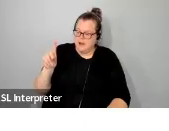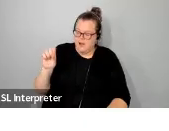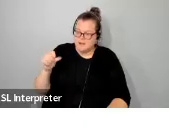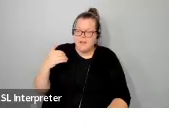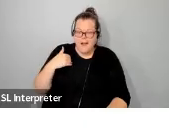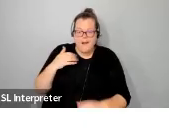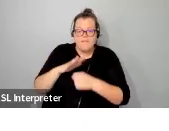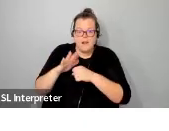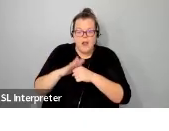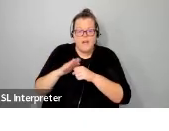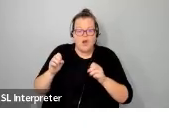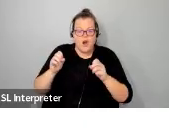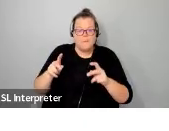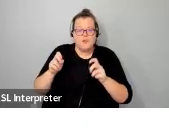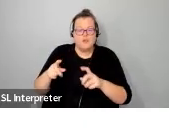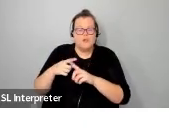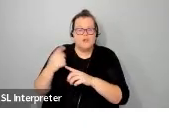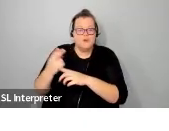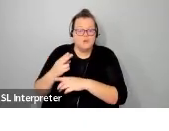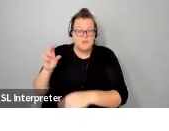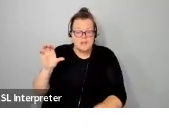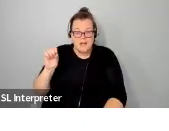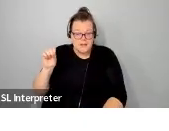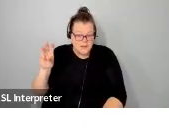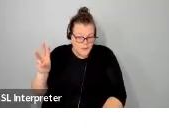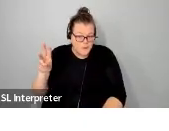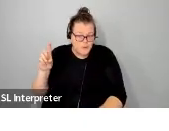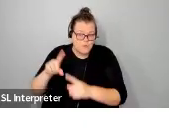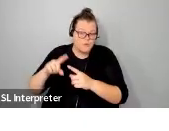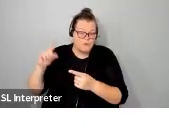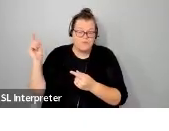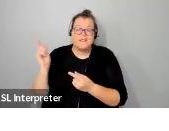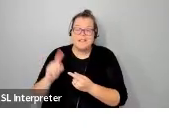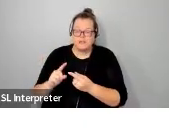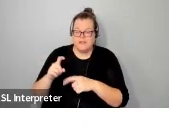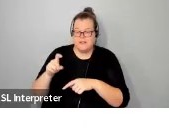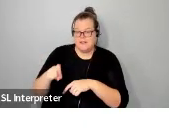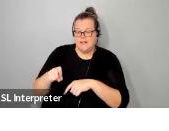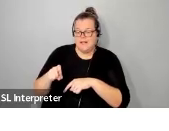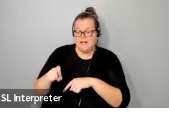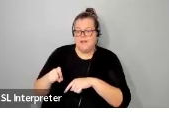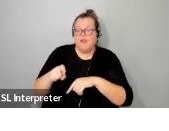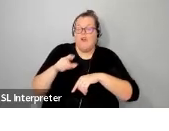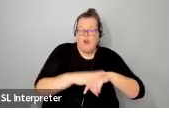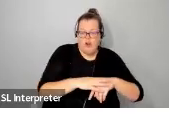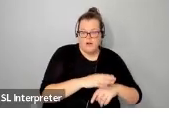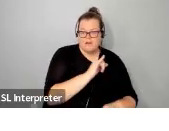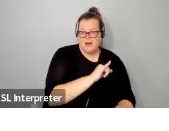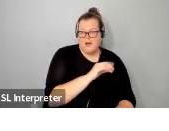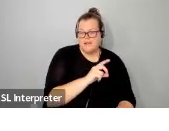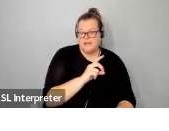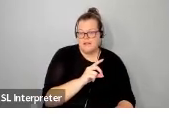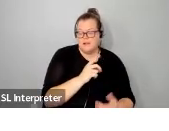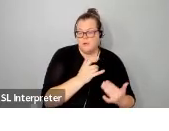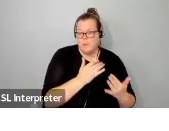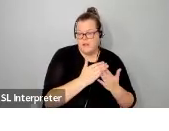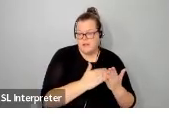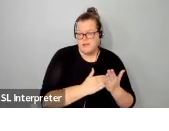help, you know, use the CSW to decrease need on the IDD wait list, as we said, without running that risk of slots going